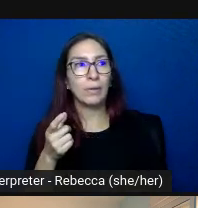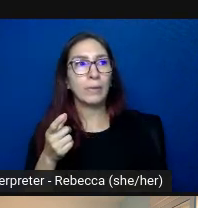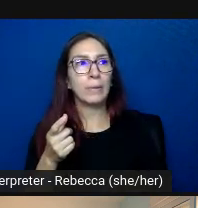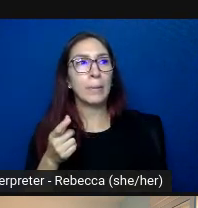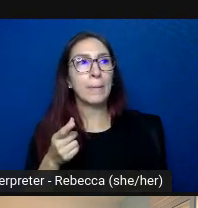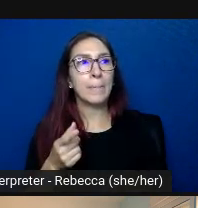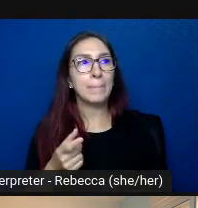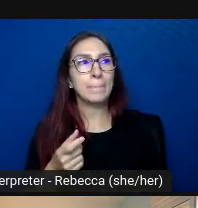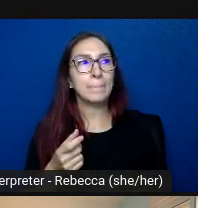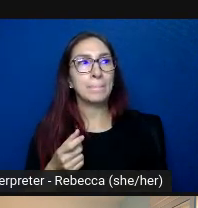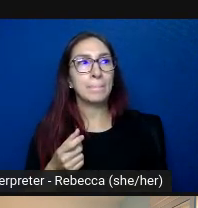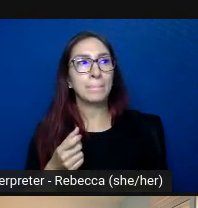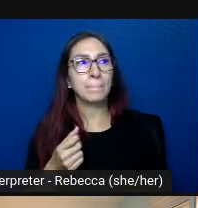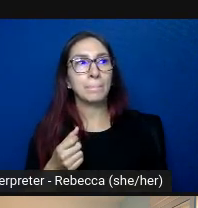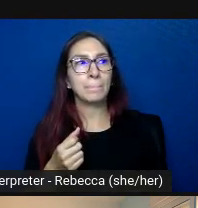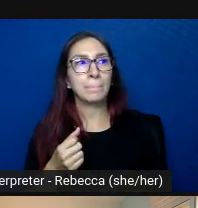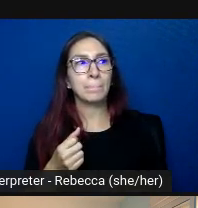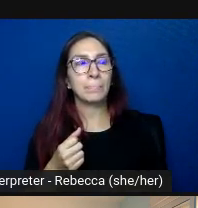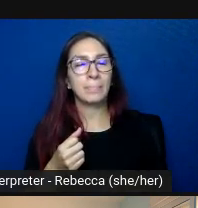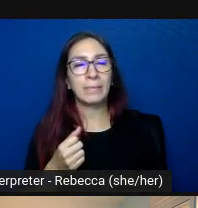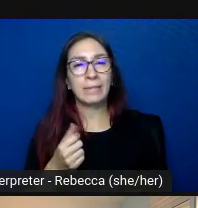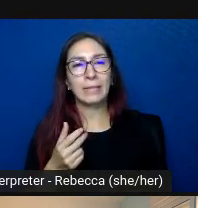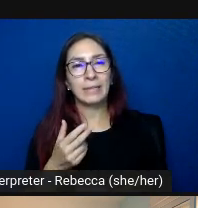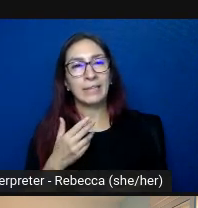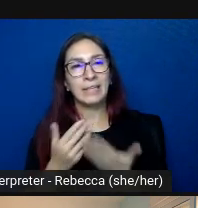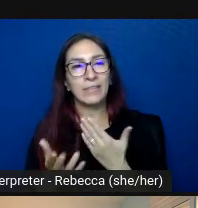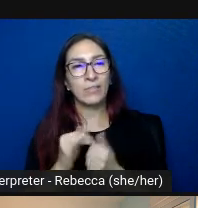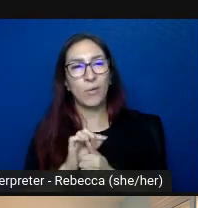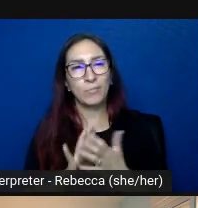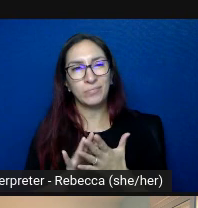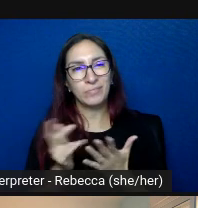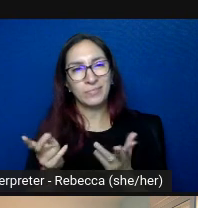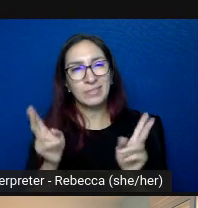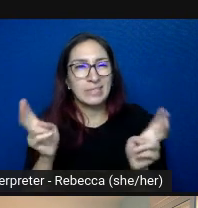One interesting thing about this team is, it was blacked